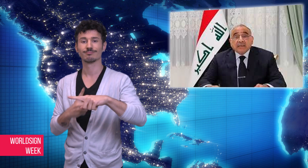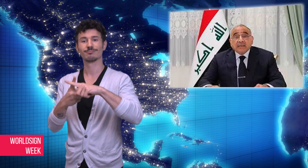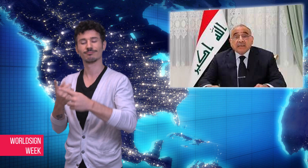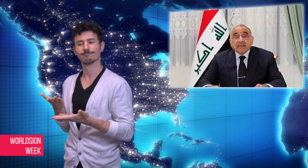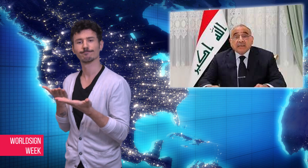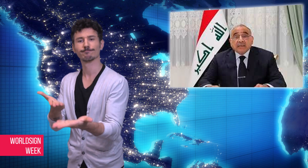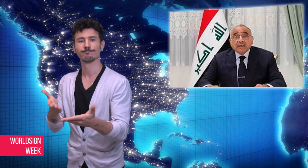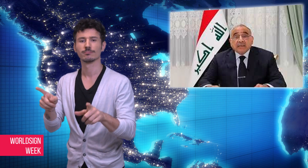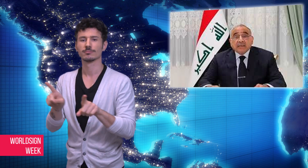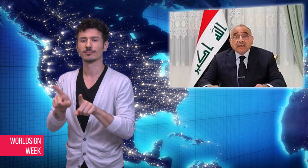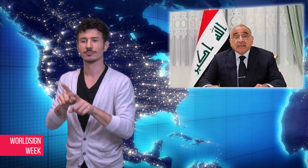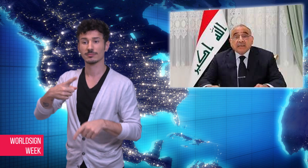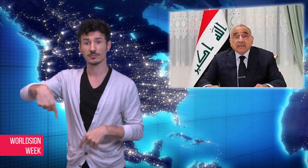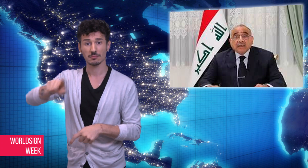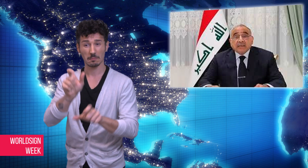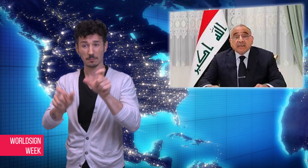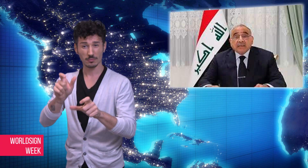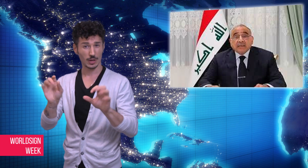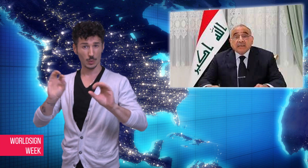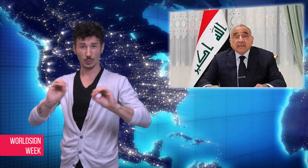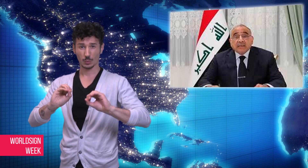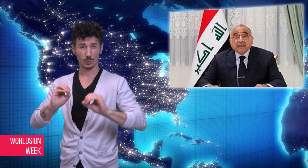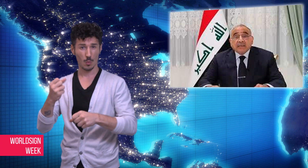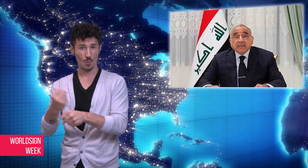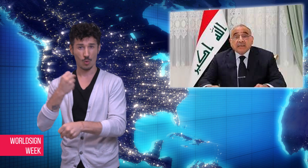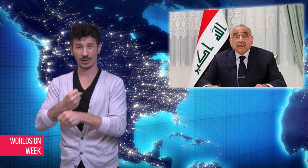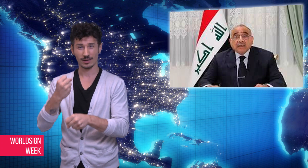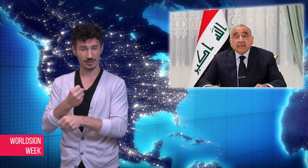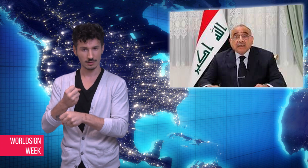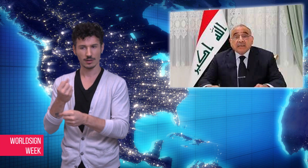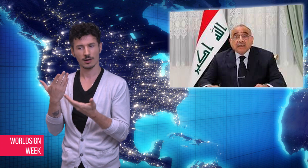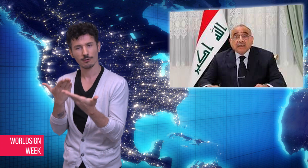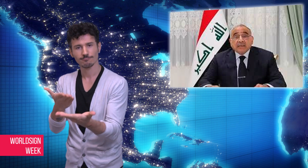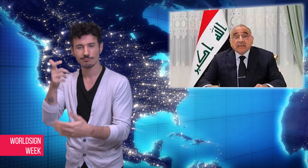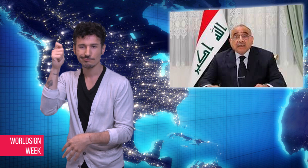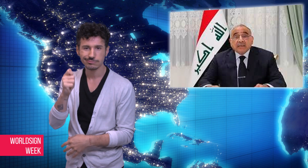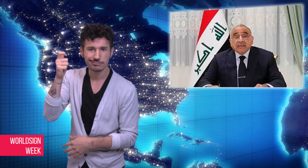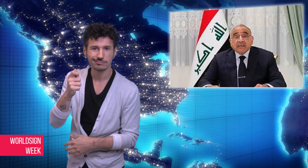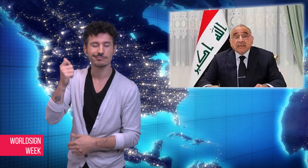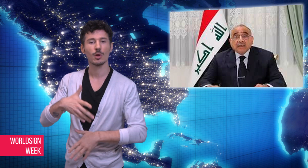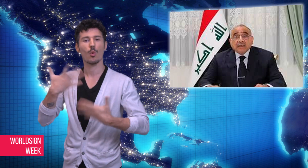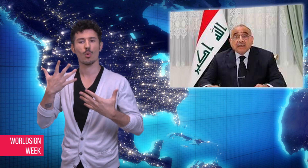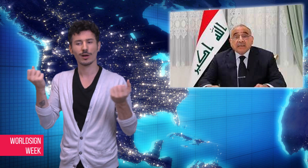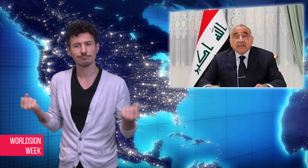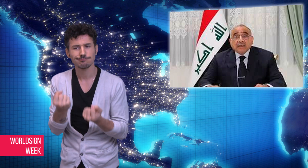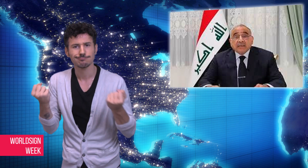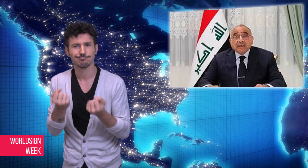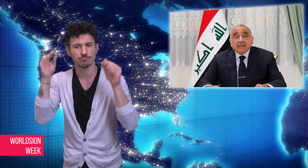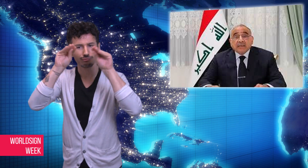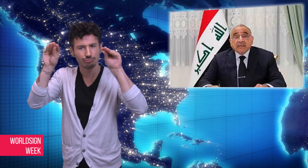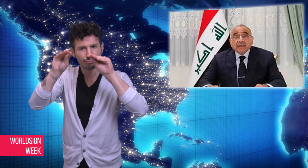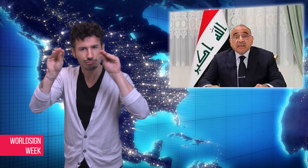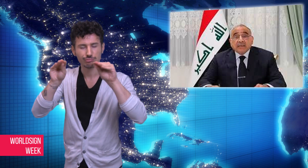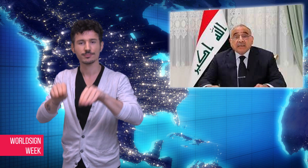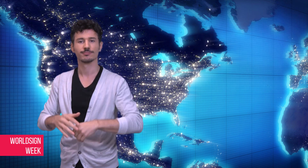units, creating new jobs, and boosting benefits for those without work.